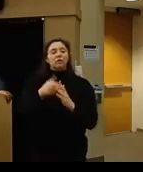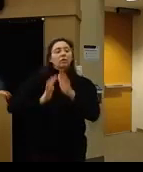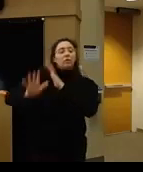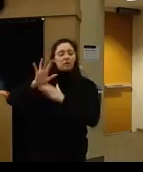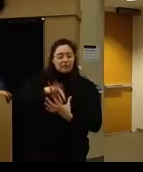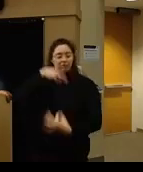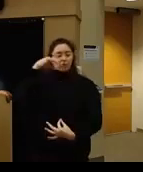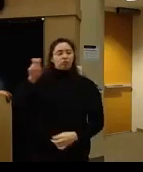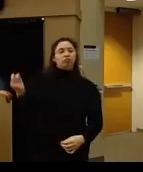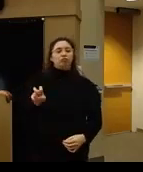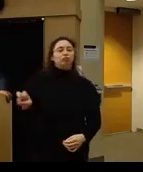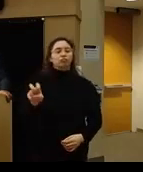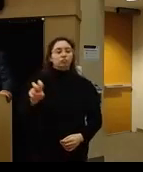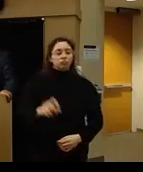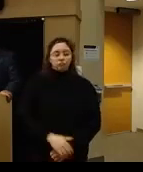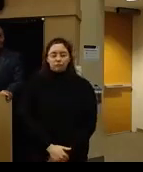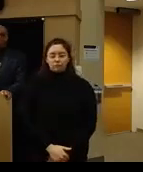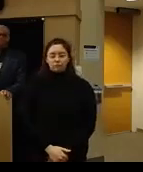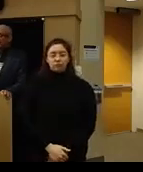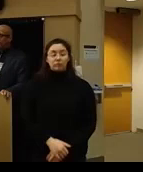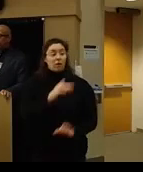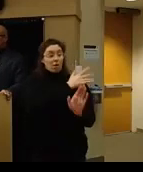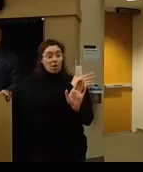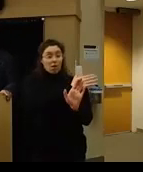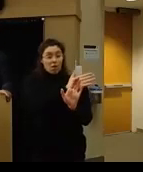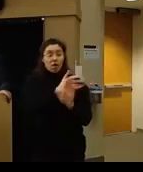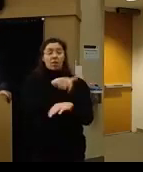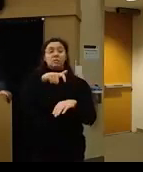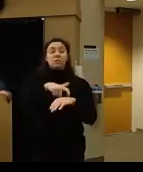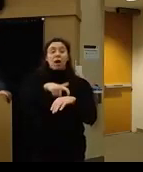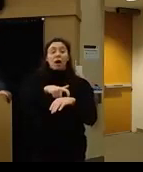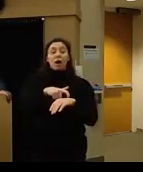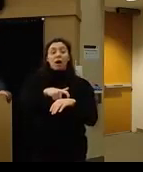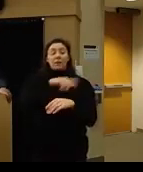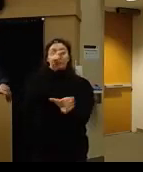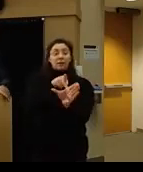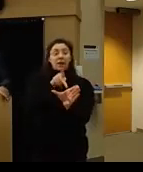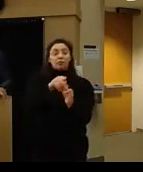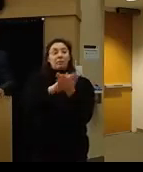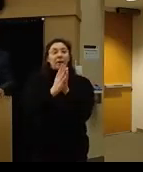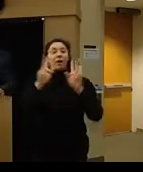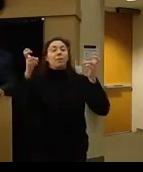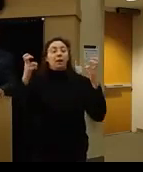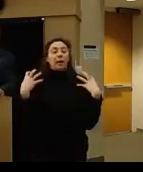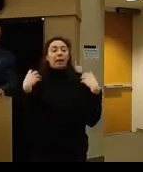Endeavor right and from that time uh Psychiatry began as the healing or medical treatment of the